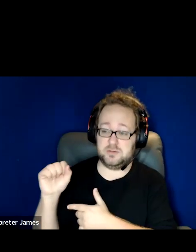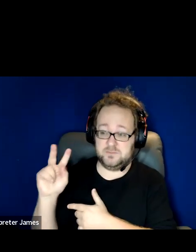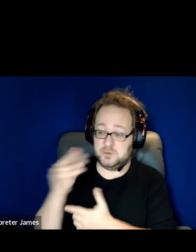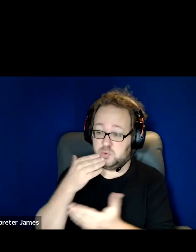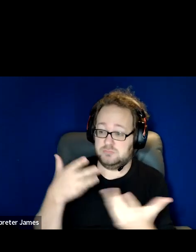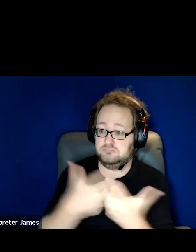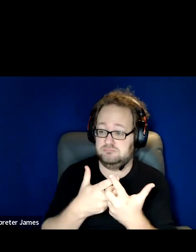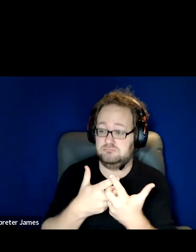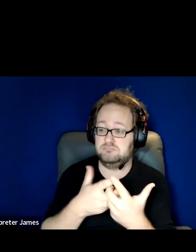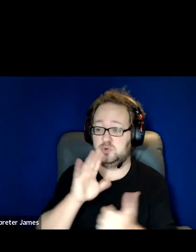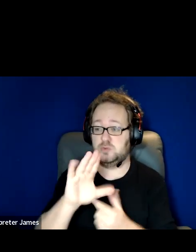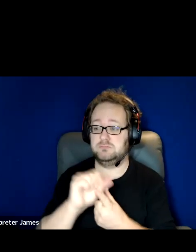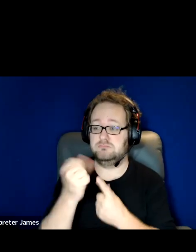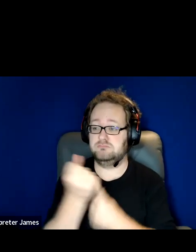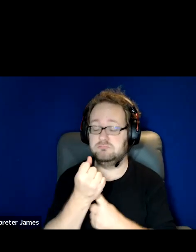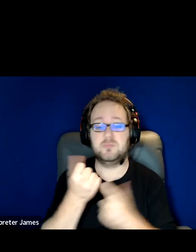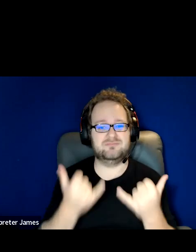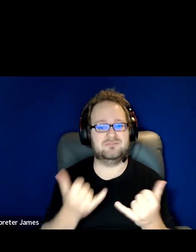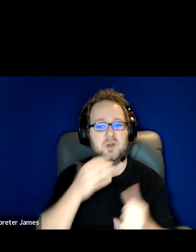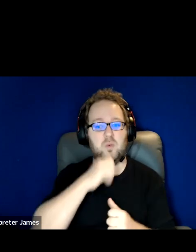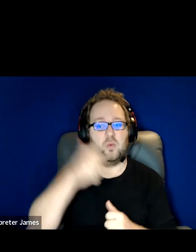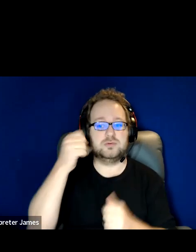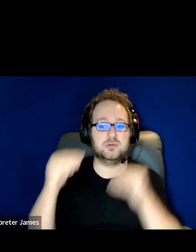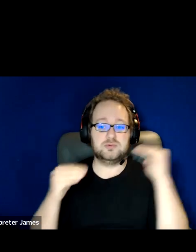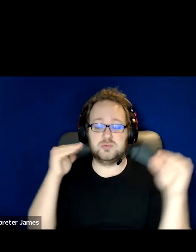time older adults ages 60 years and older are